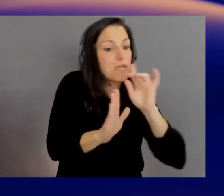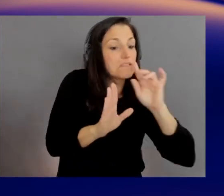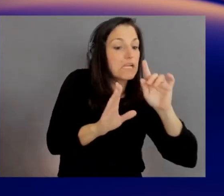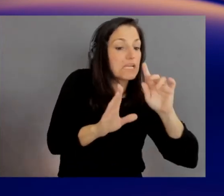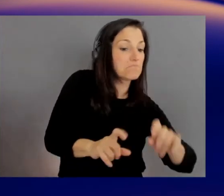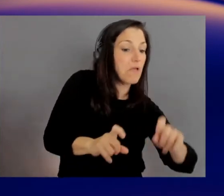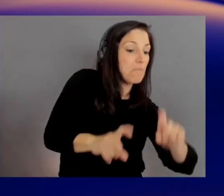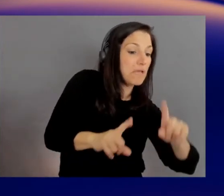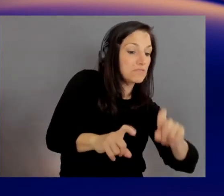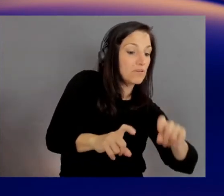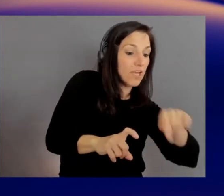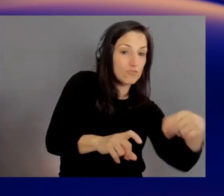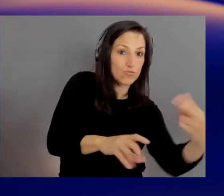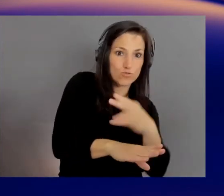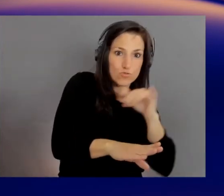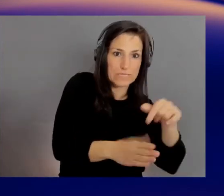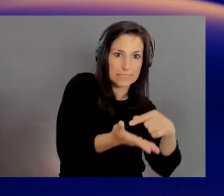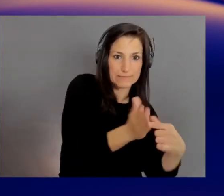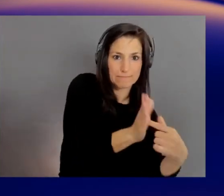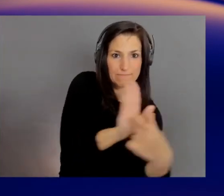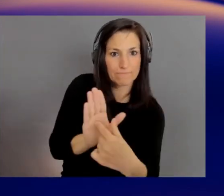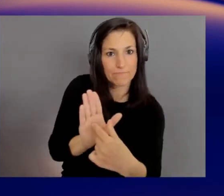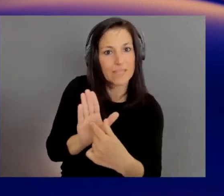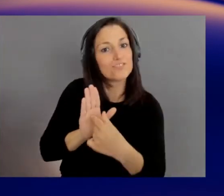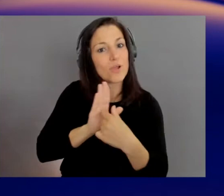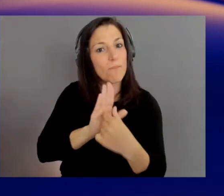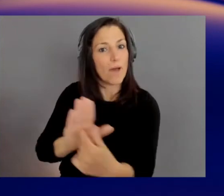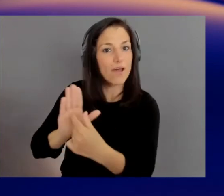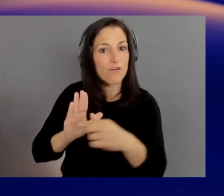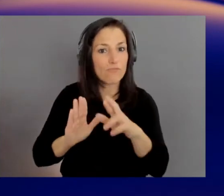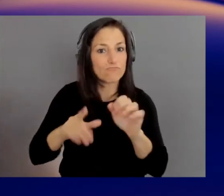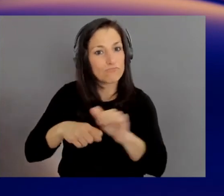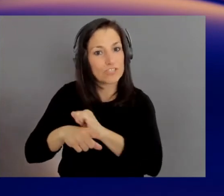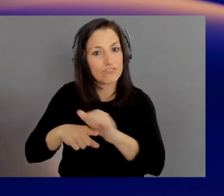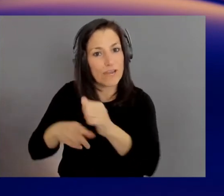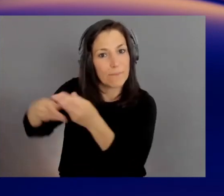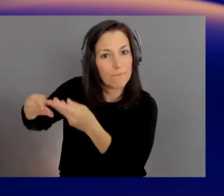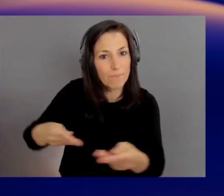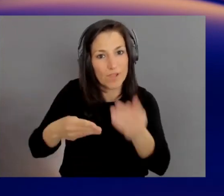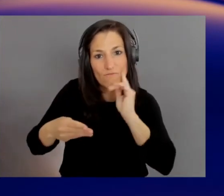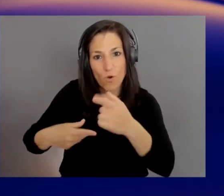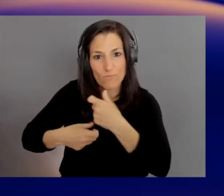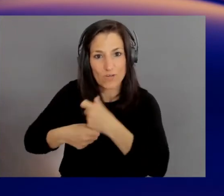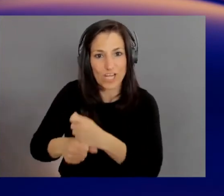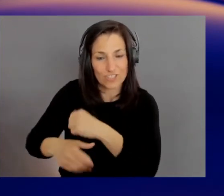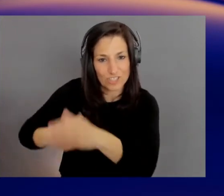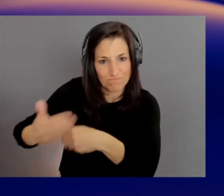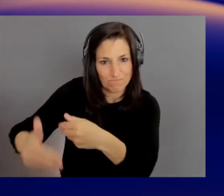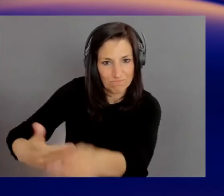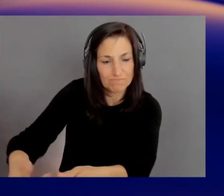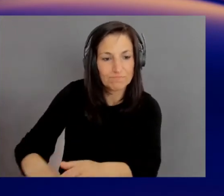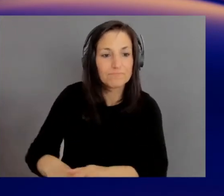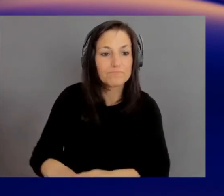as your model retraining pipeline for production. So Shelbee, we had a session earlier today called the culture of DevOps.